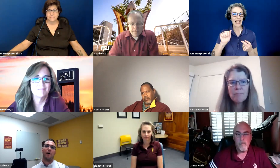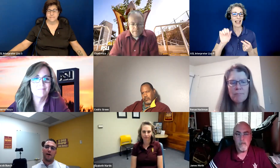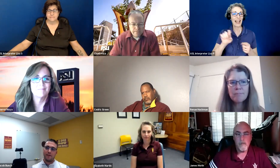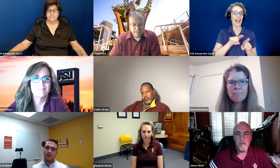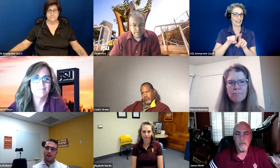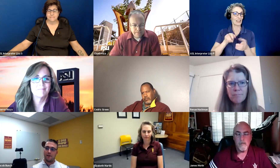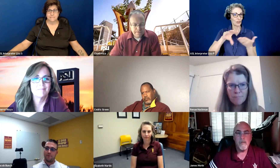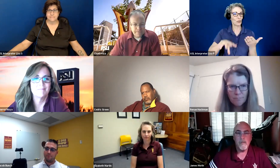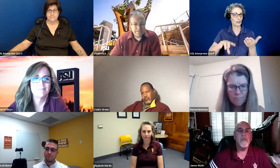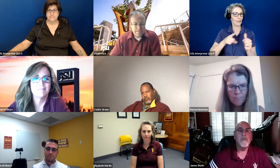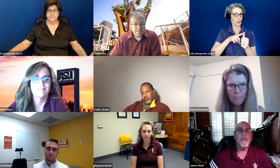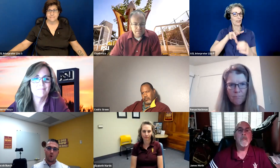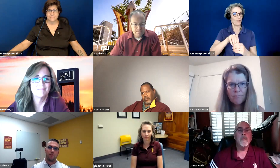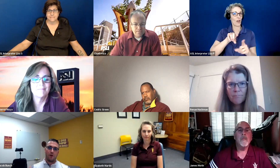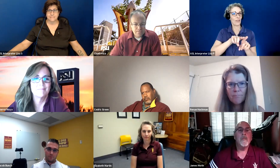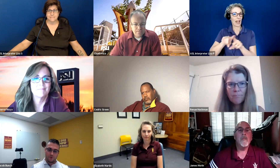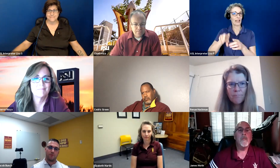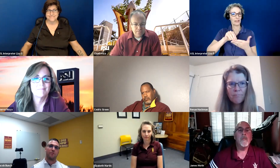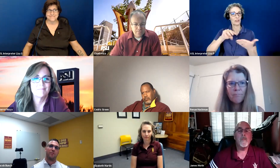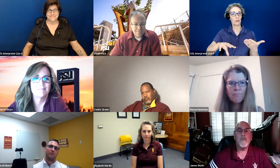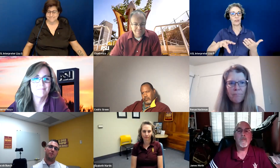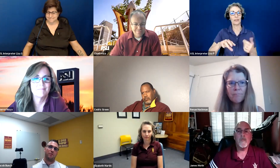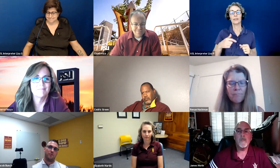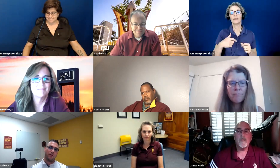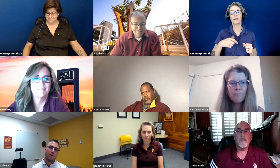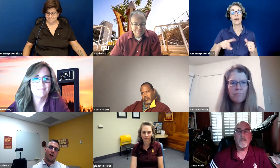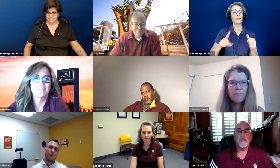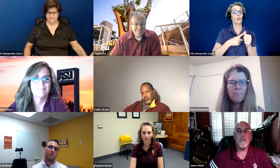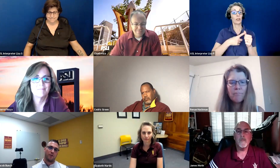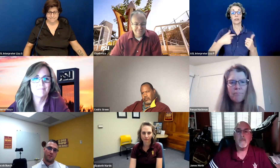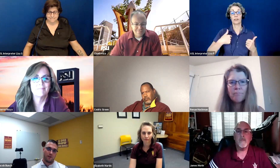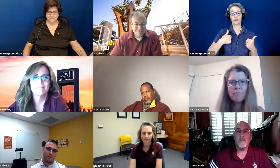I was first a student volunteer transitioned into intern.